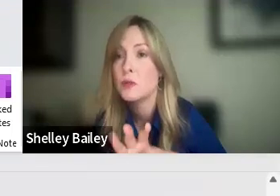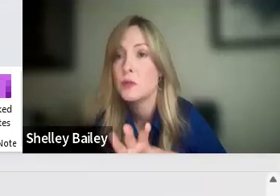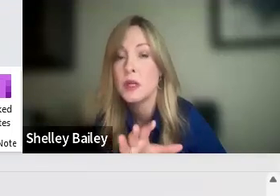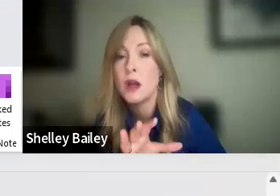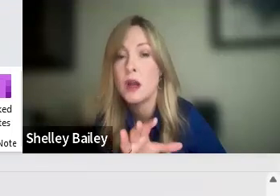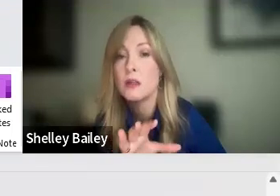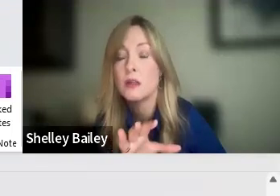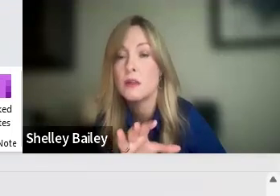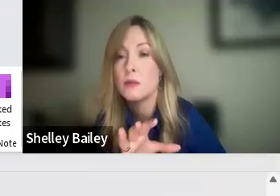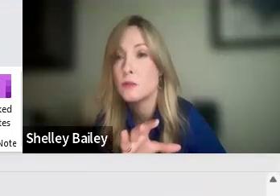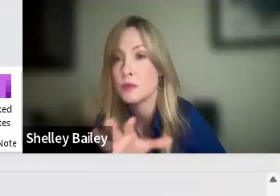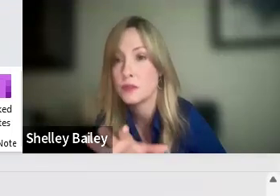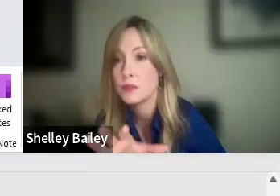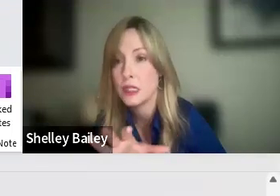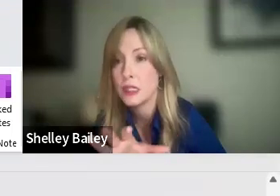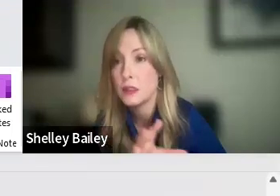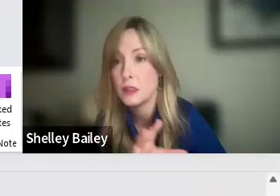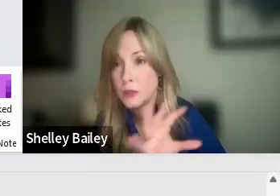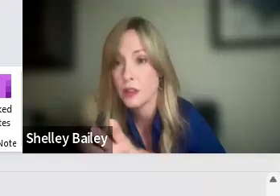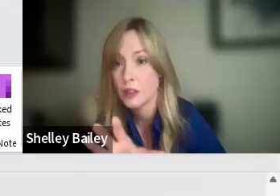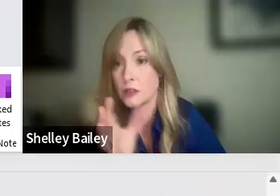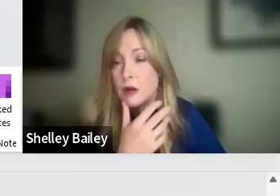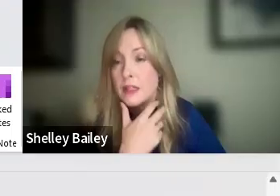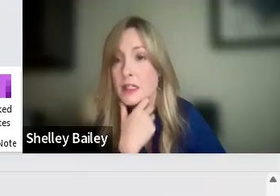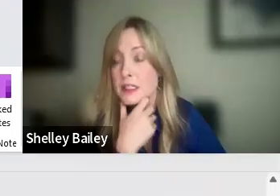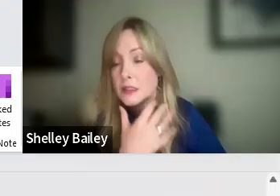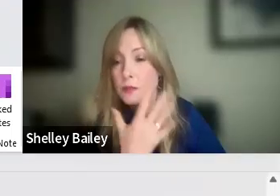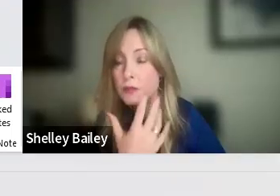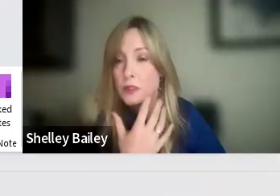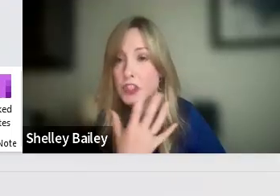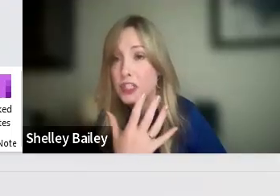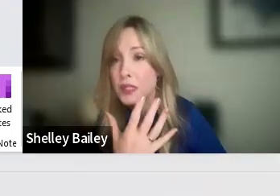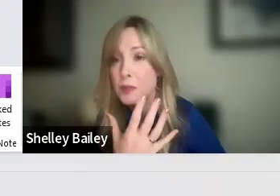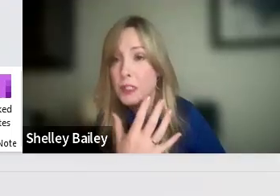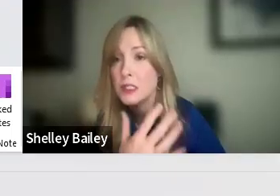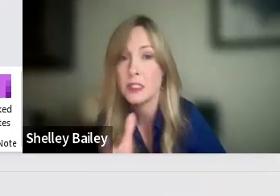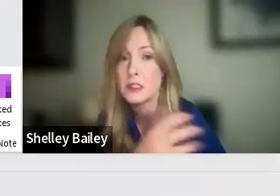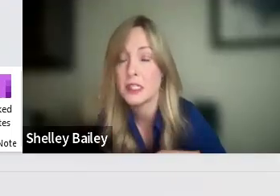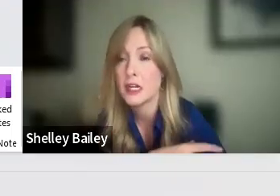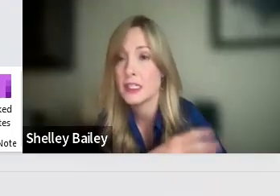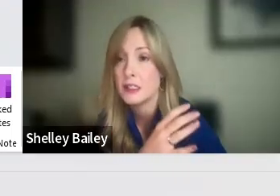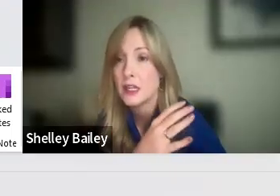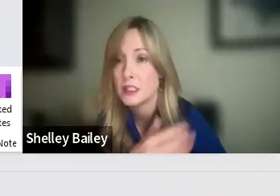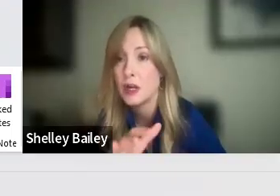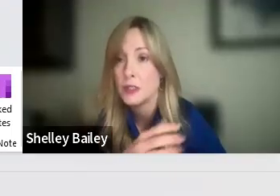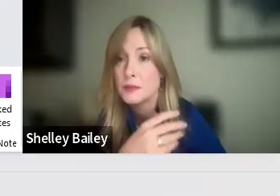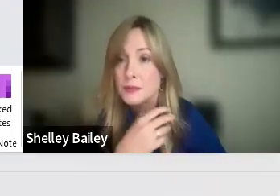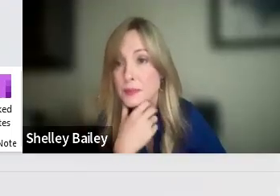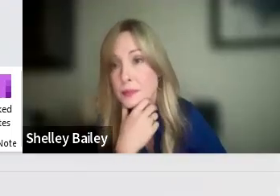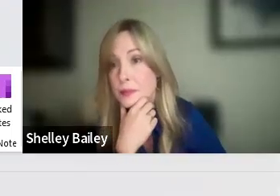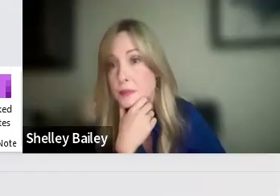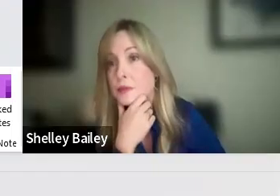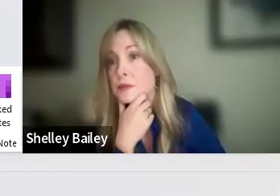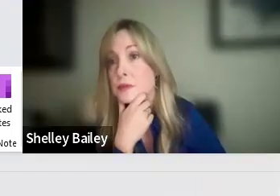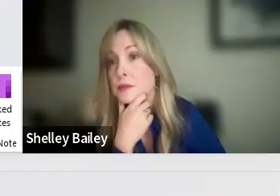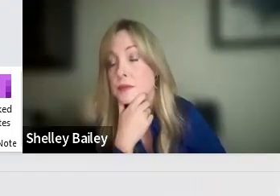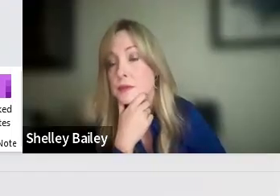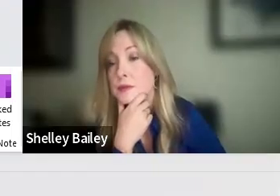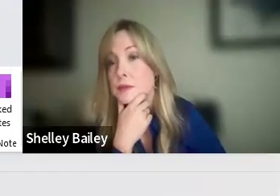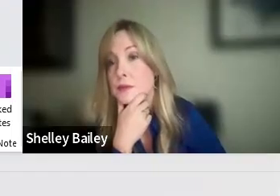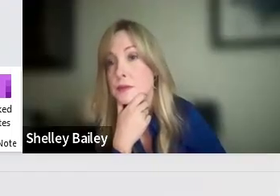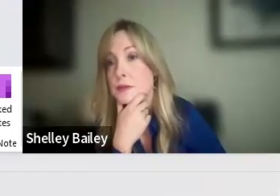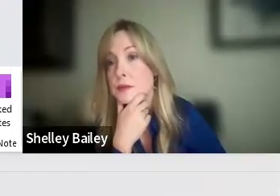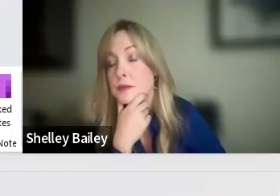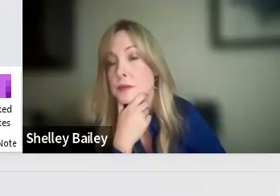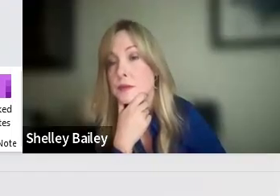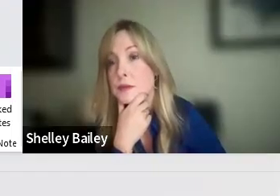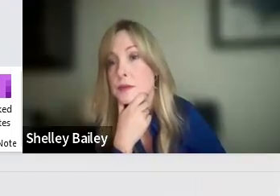would not be reflected right here. So, I think I'd like to change my opinion and say I I'd scrap it.